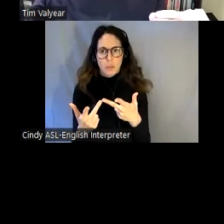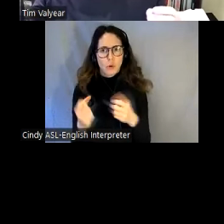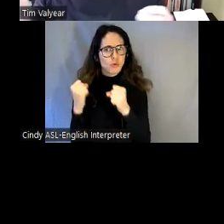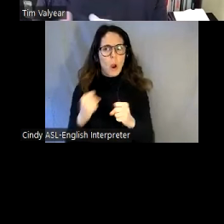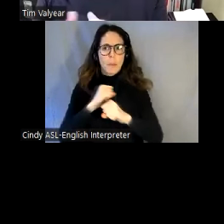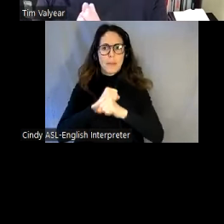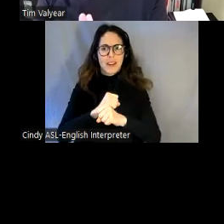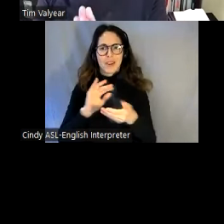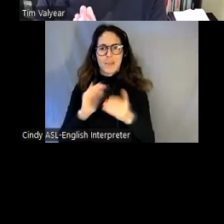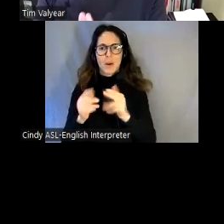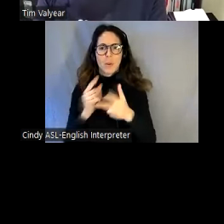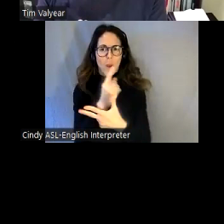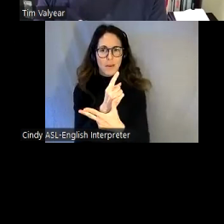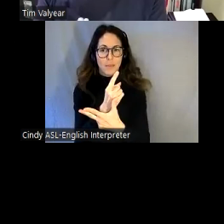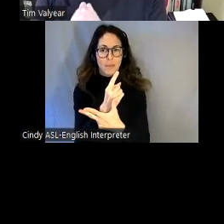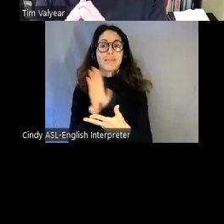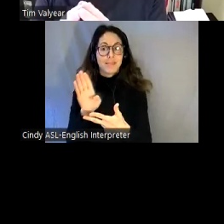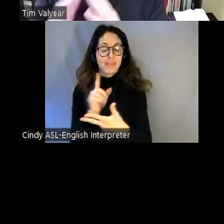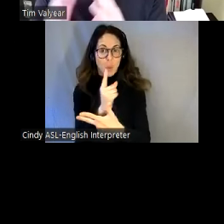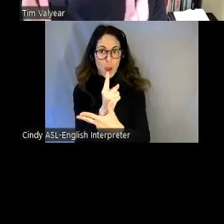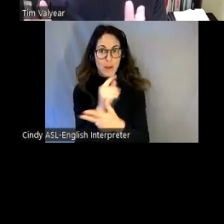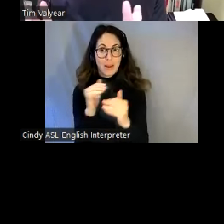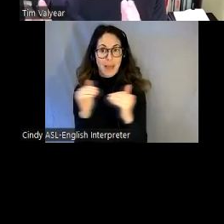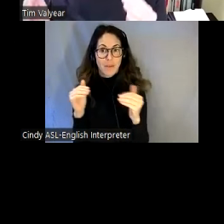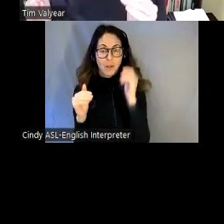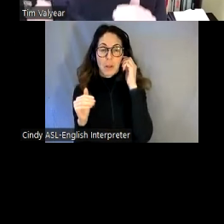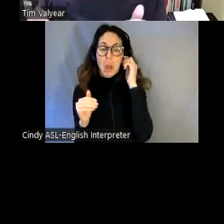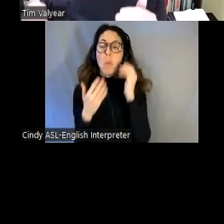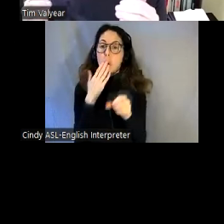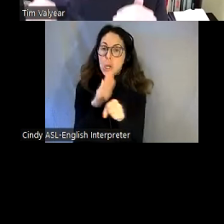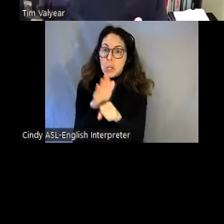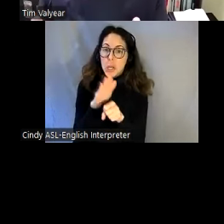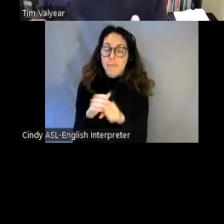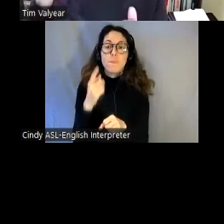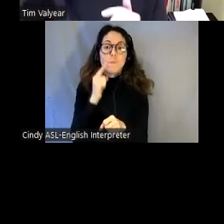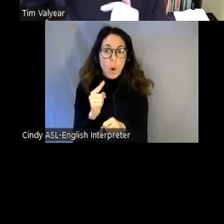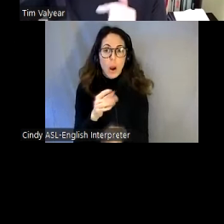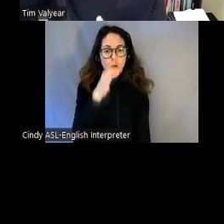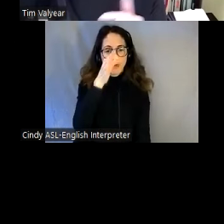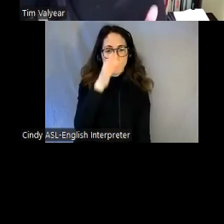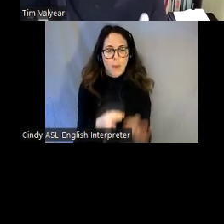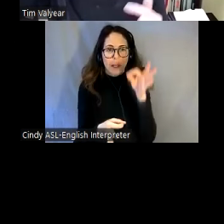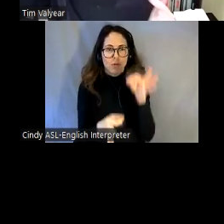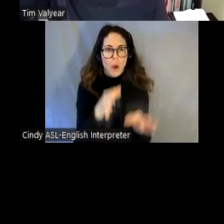are three different, a level one, two, and three. So a level three protects you much more so than a level one.